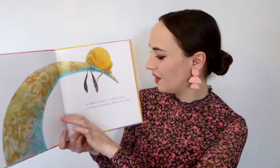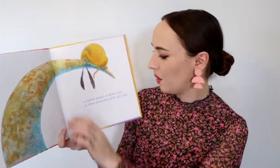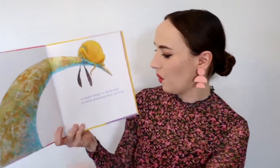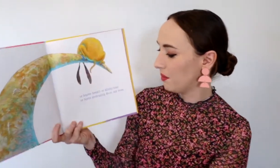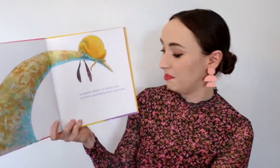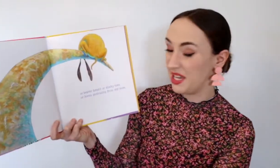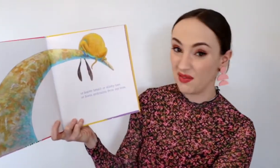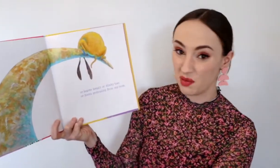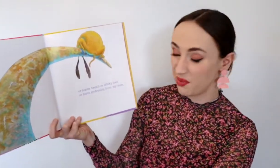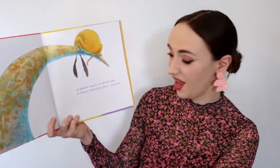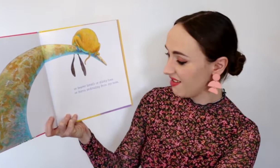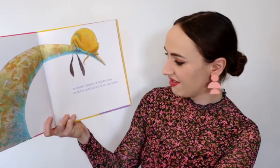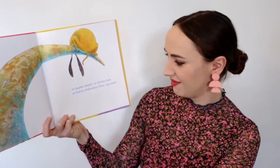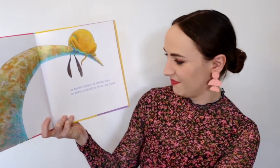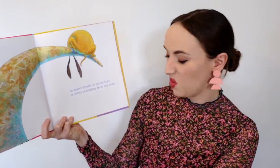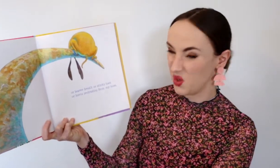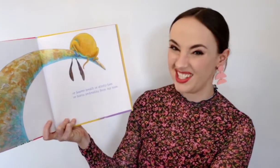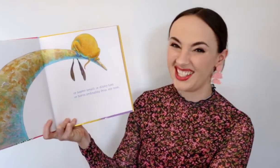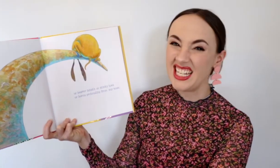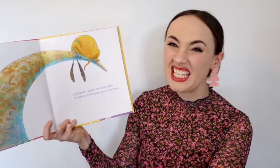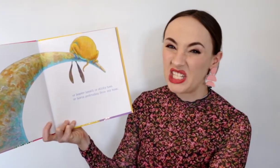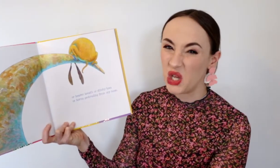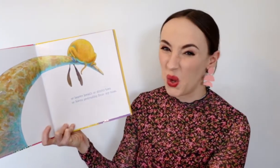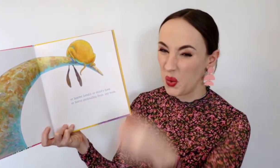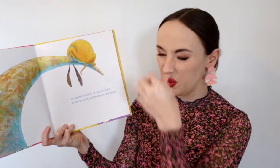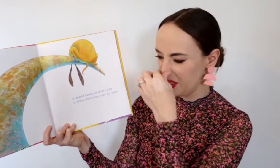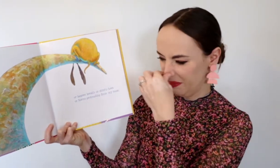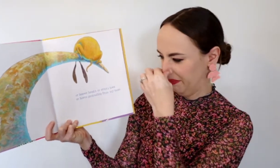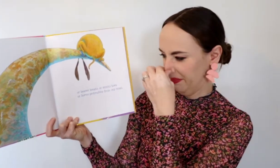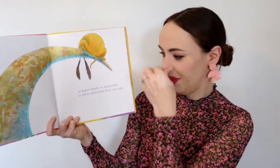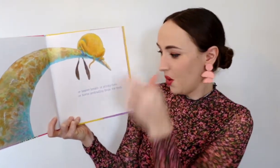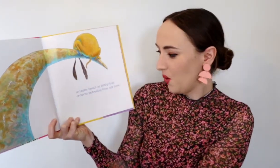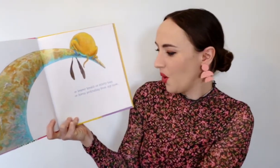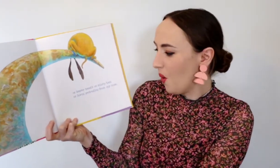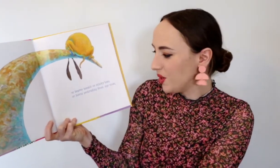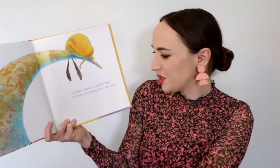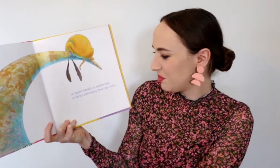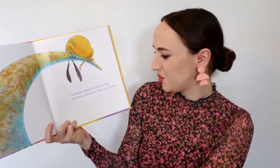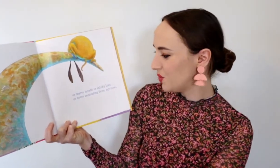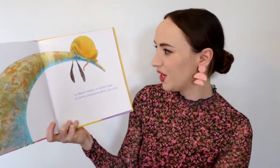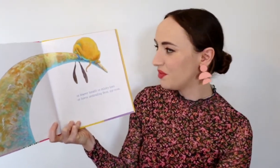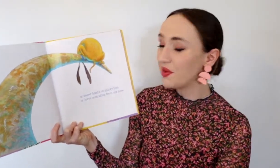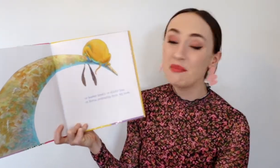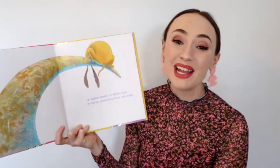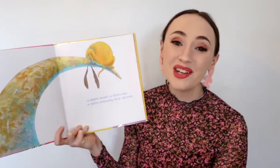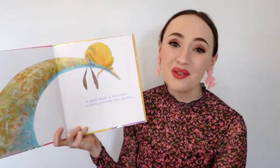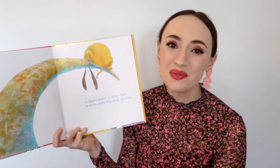or beaver breath or stinky toes or horns protruding from my nose